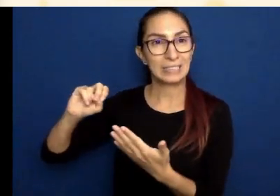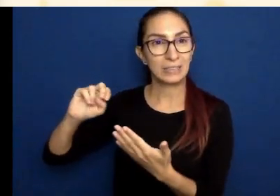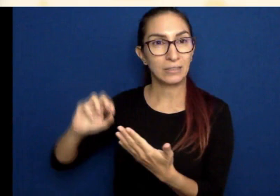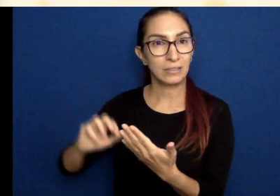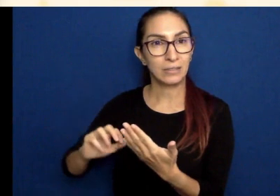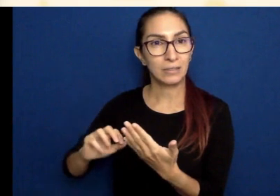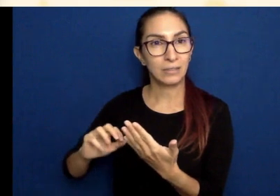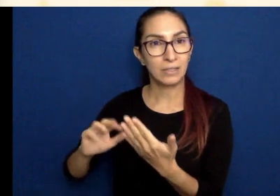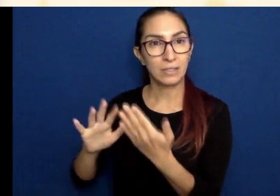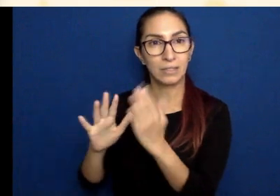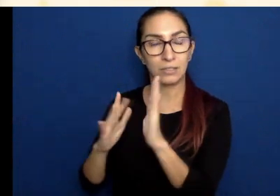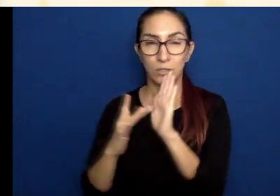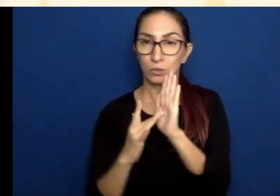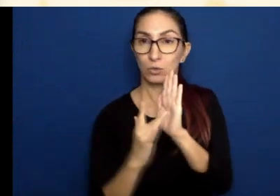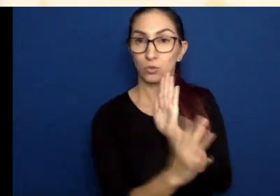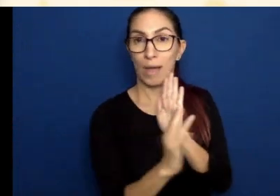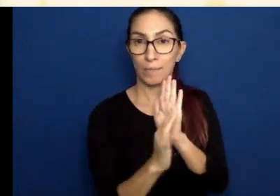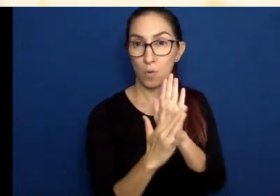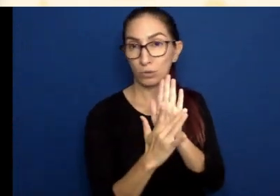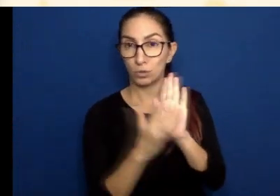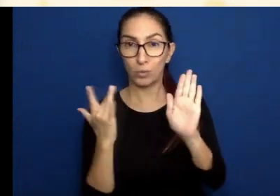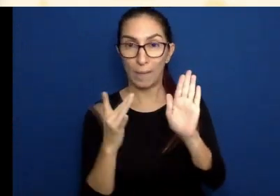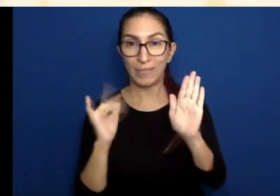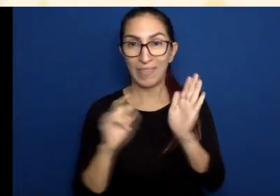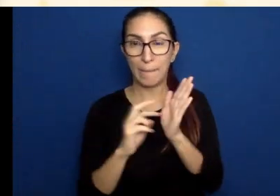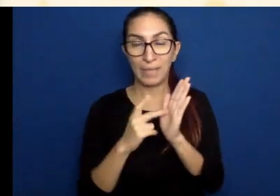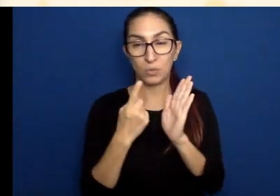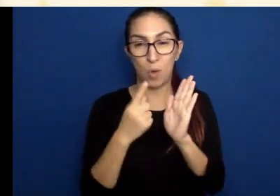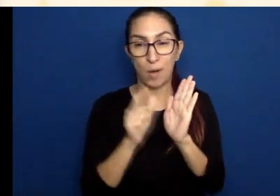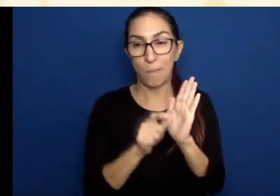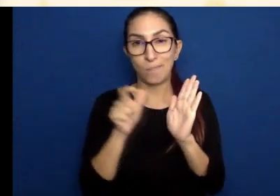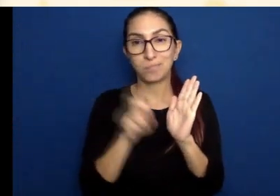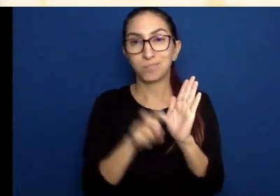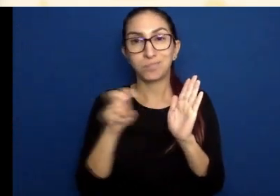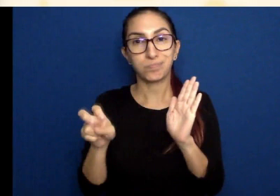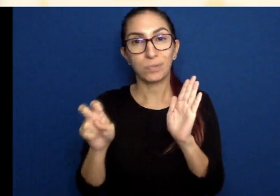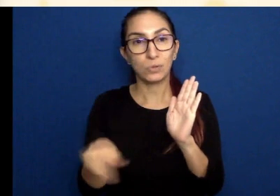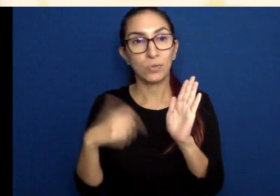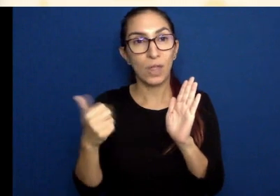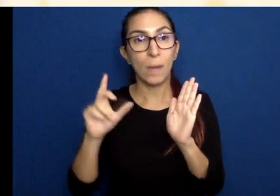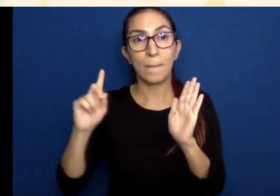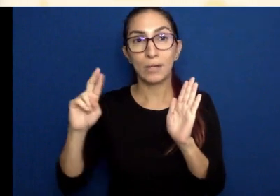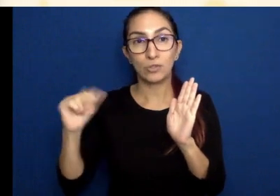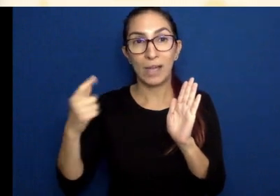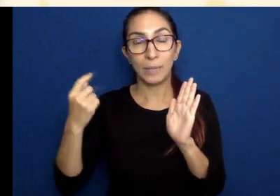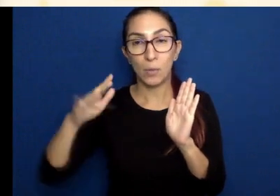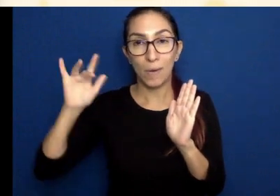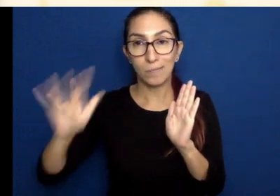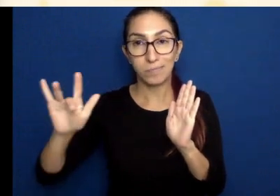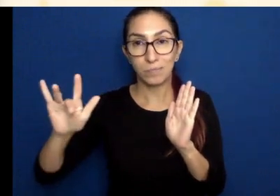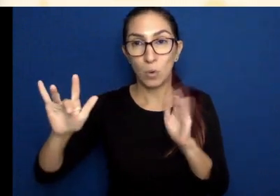And so that just moves from one item to the next. Whereas dragging is where you actually pick up something and then you drag it along.